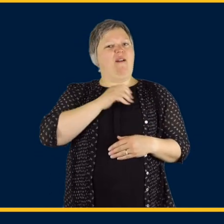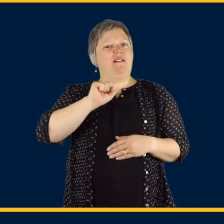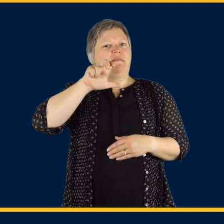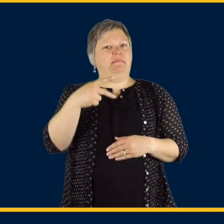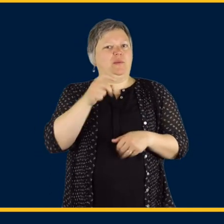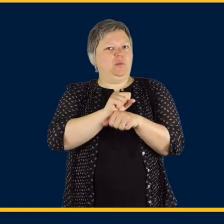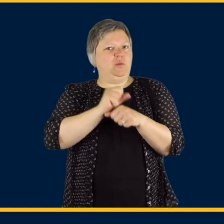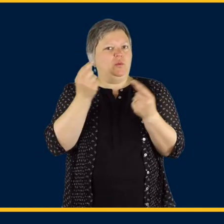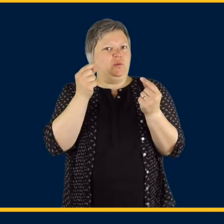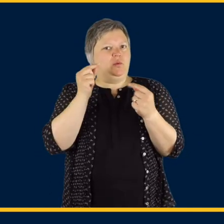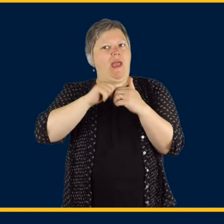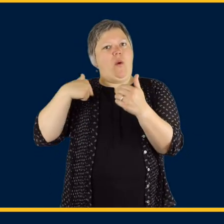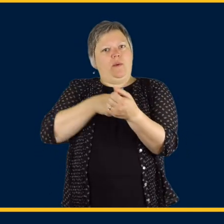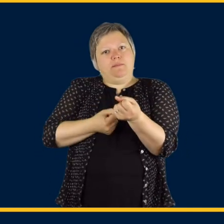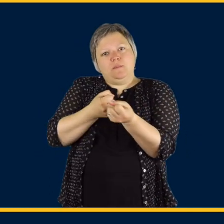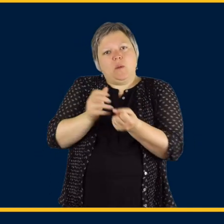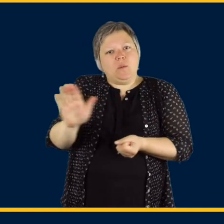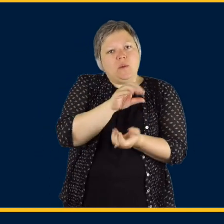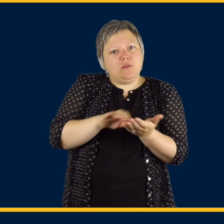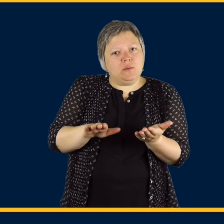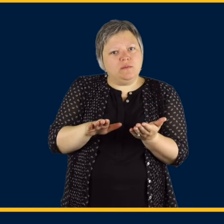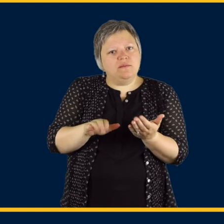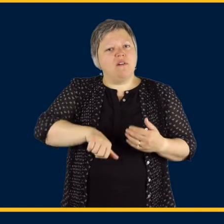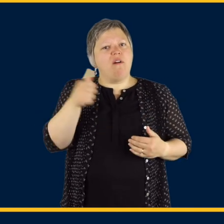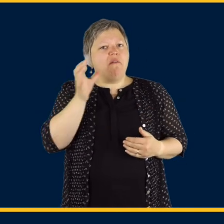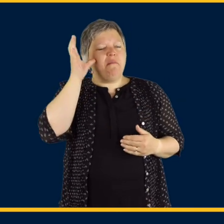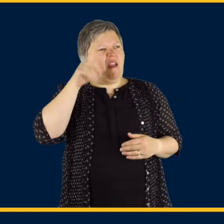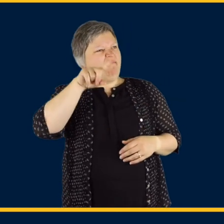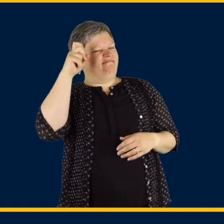Some of you might already be familiar with what we do here to support your students.